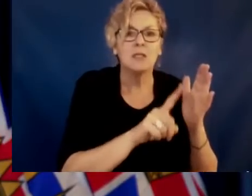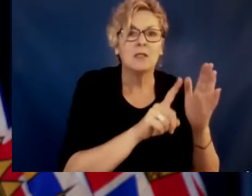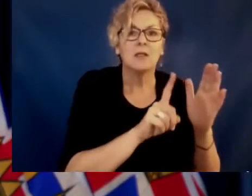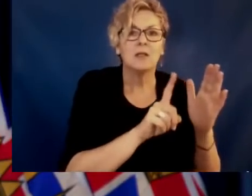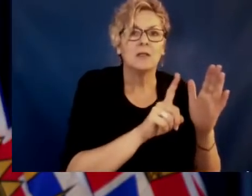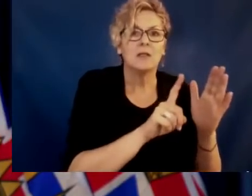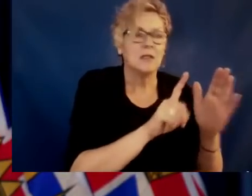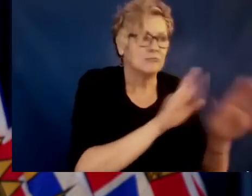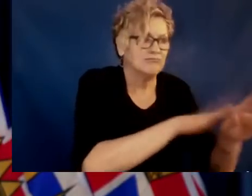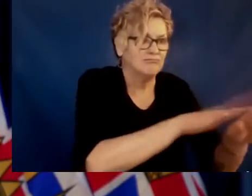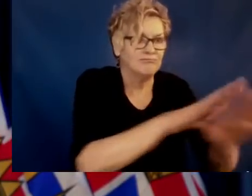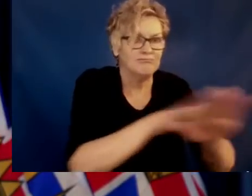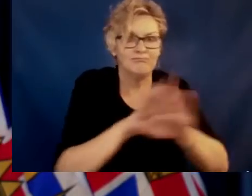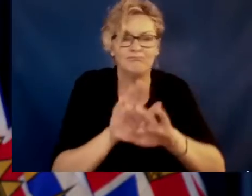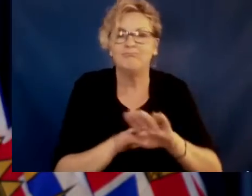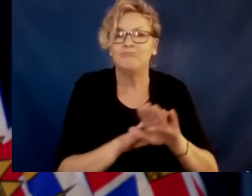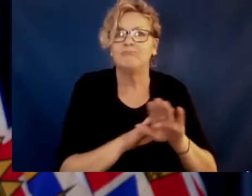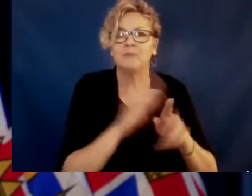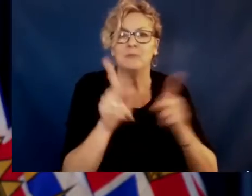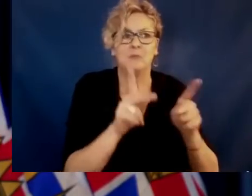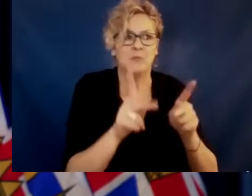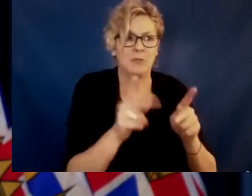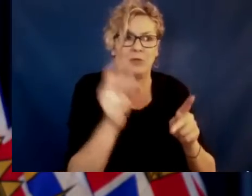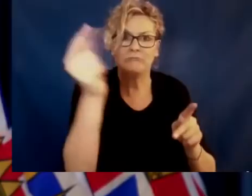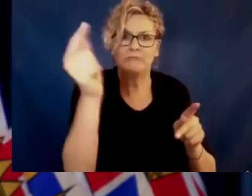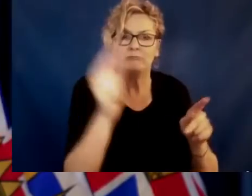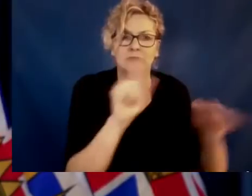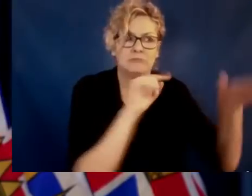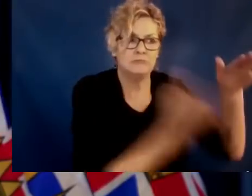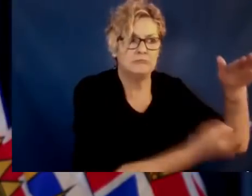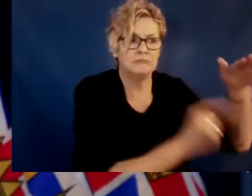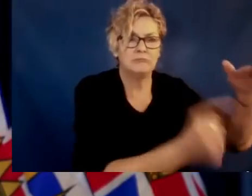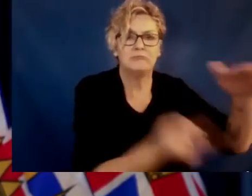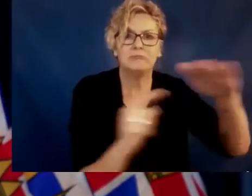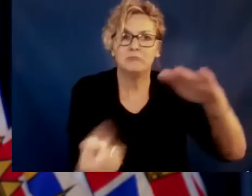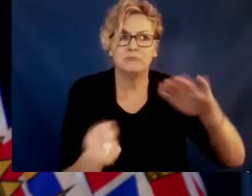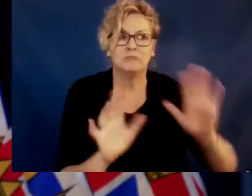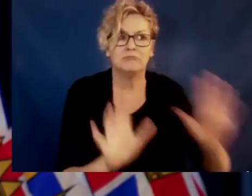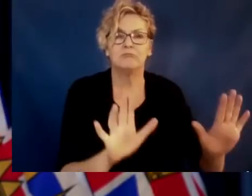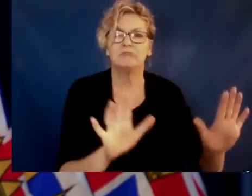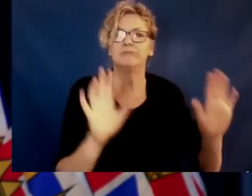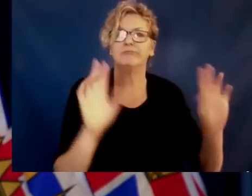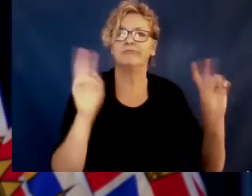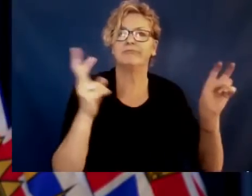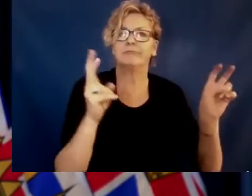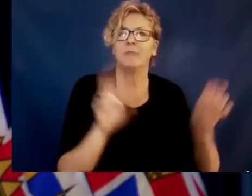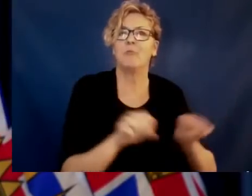in the community that you can't keep up with the contact tracing with the numbers of chains of